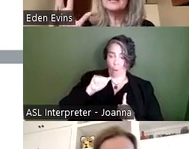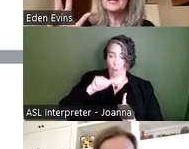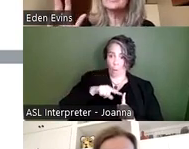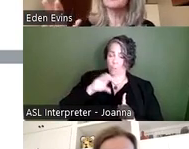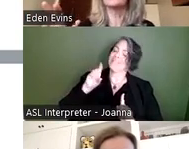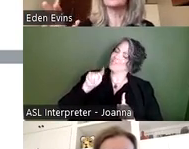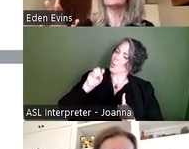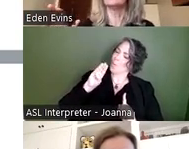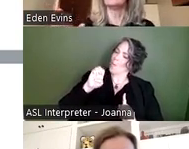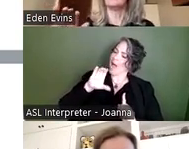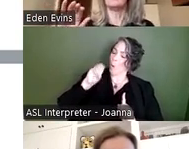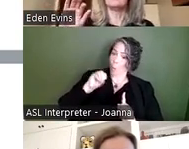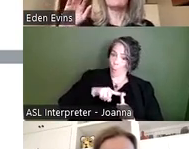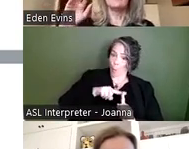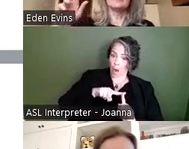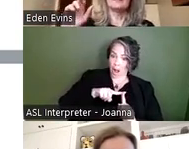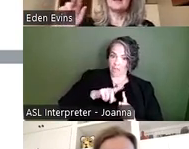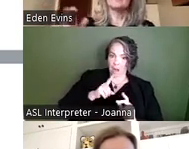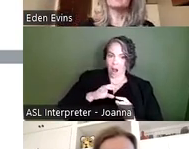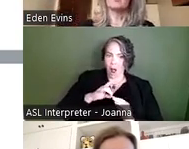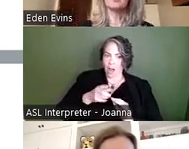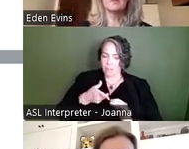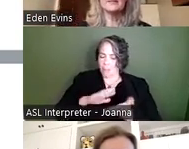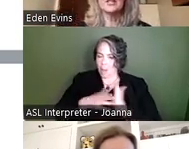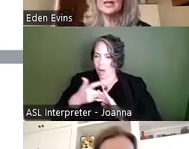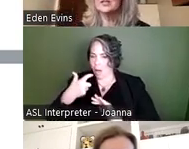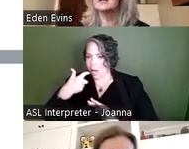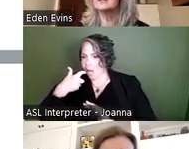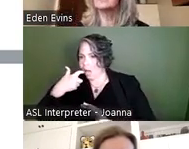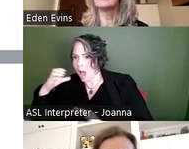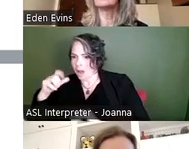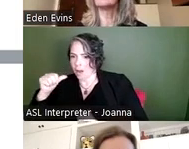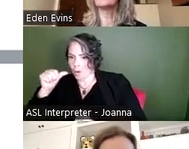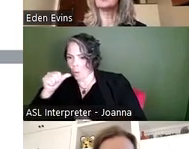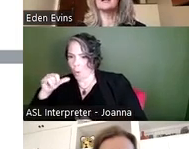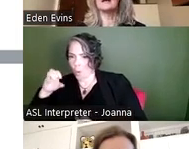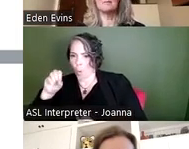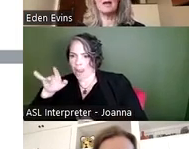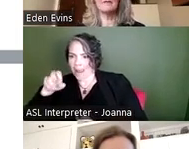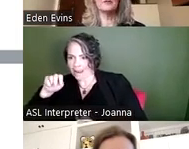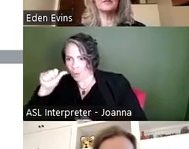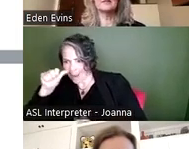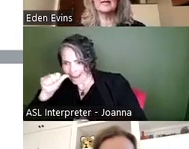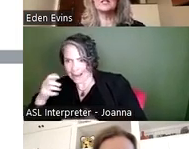gene expression and then long-term potentiation, attenuation, and behavioral sensitization.